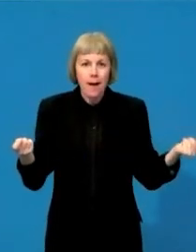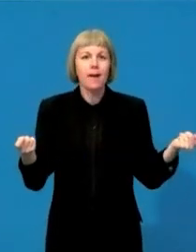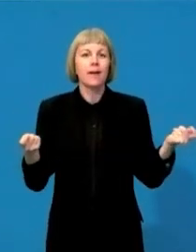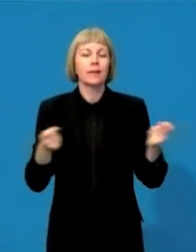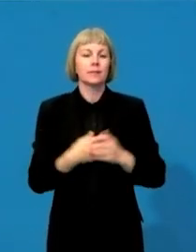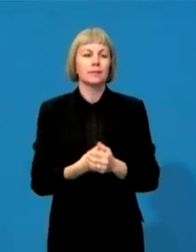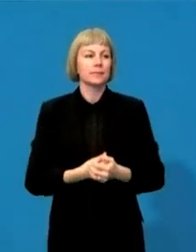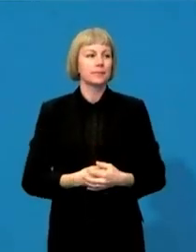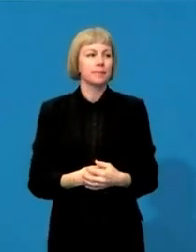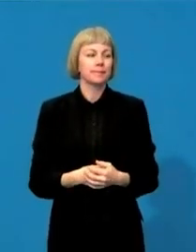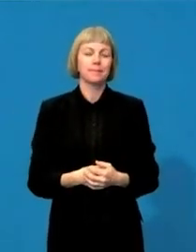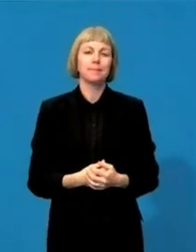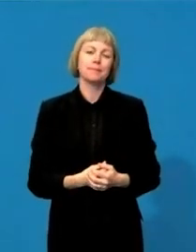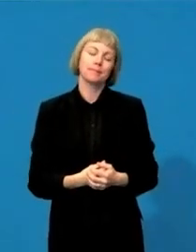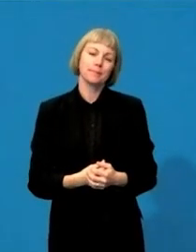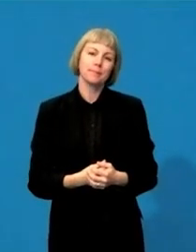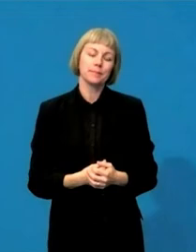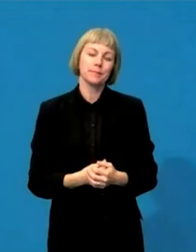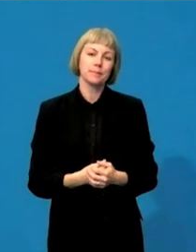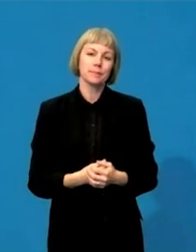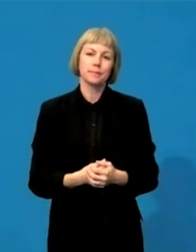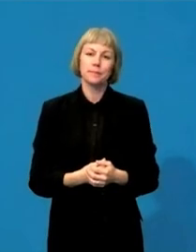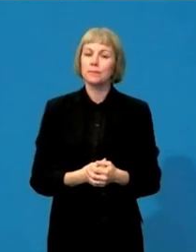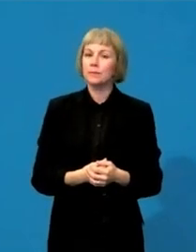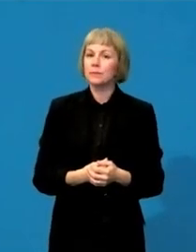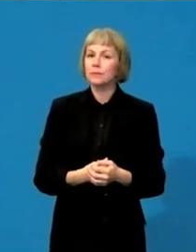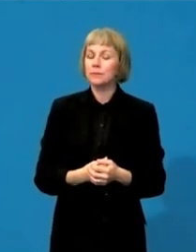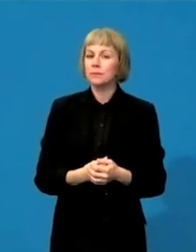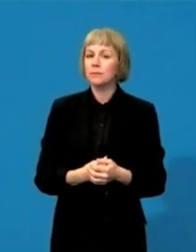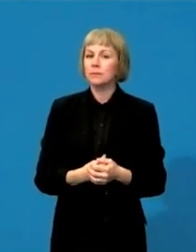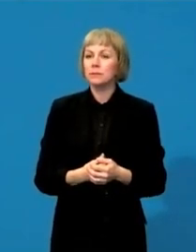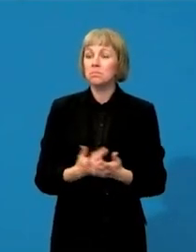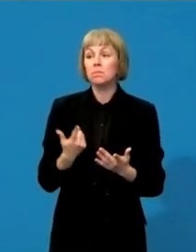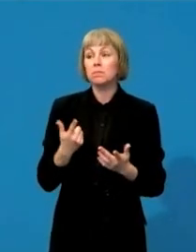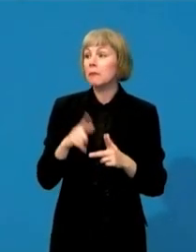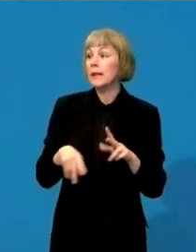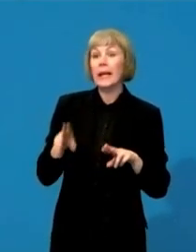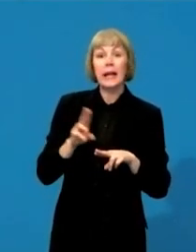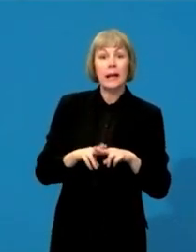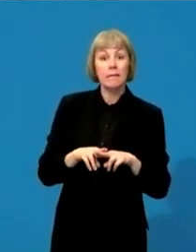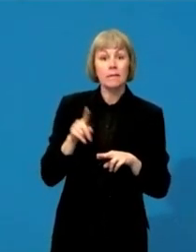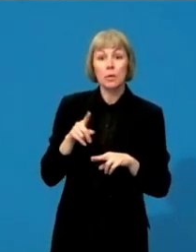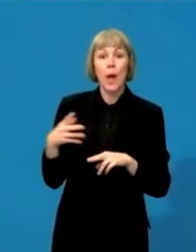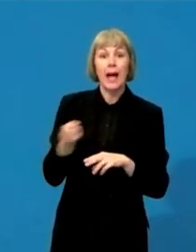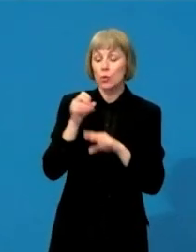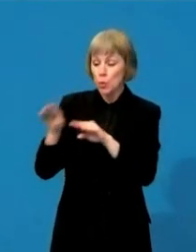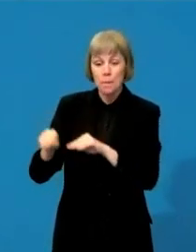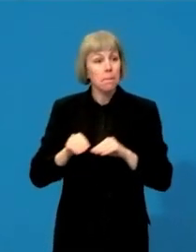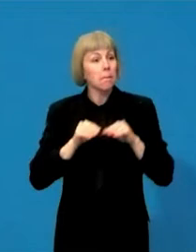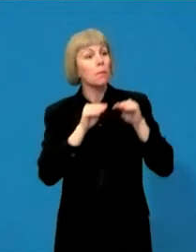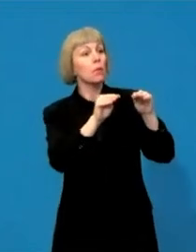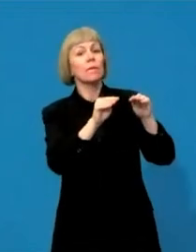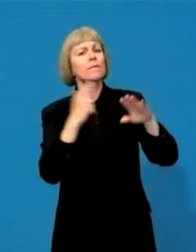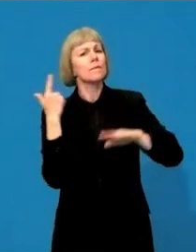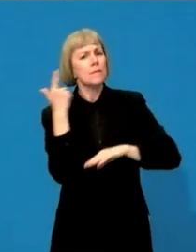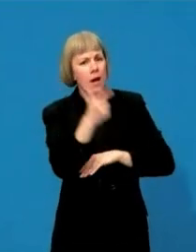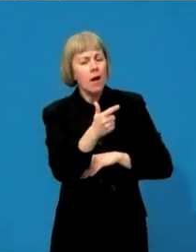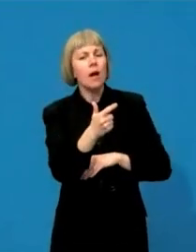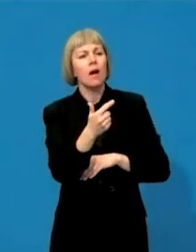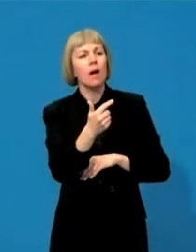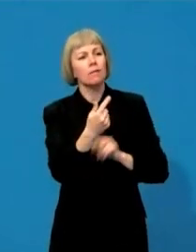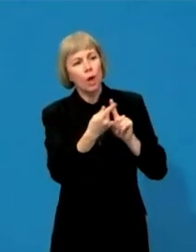And so if you had to leave your home now to move closer to services or